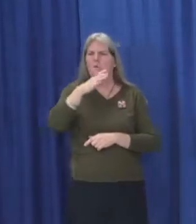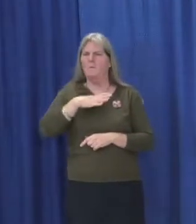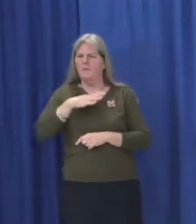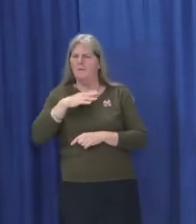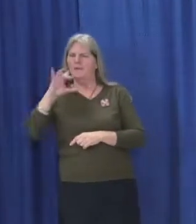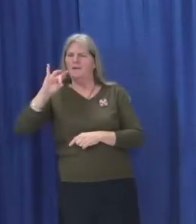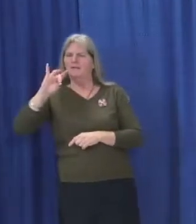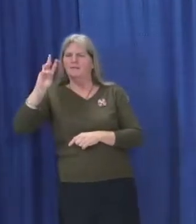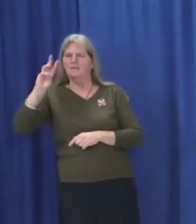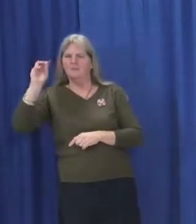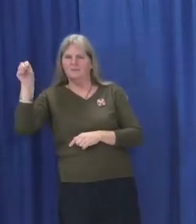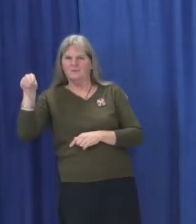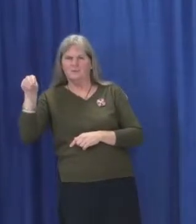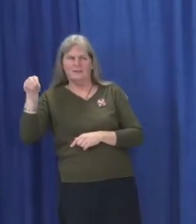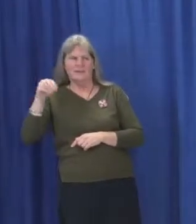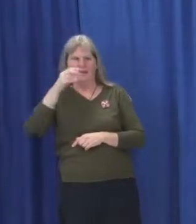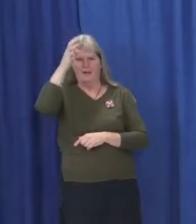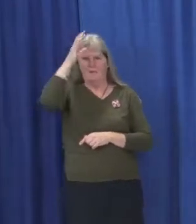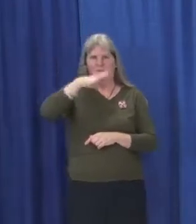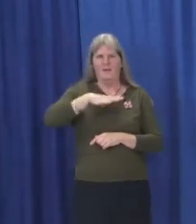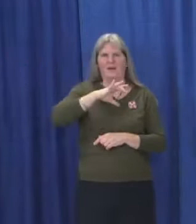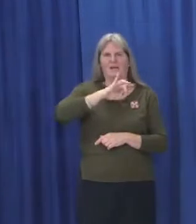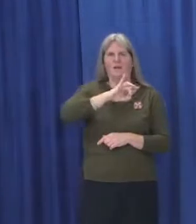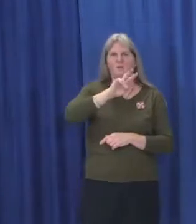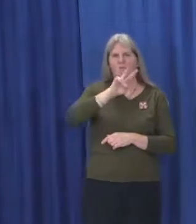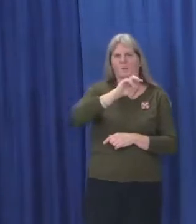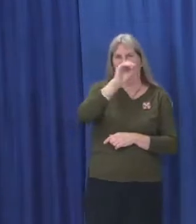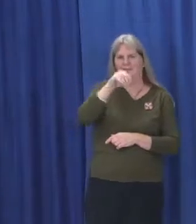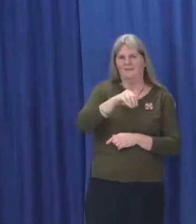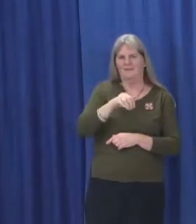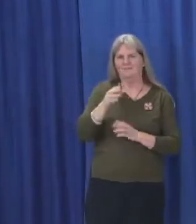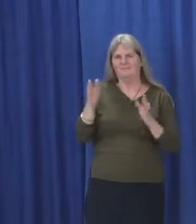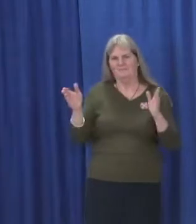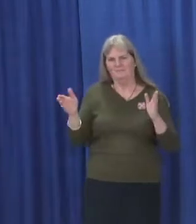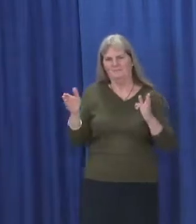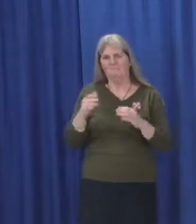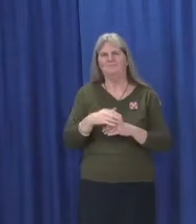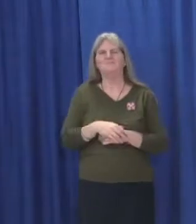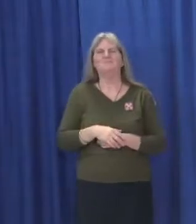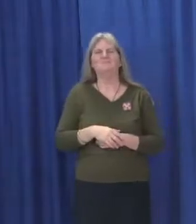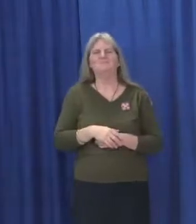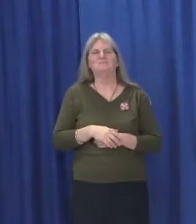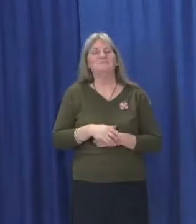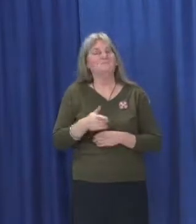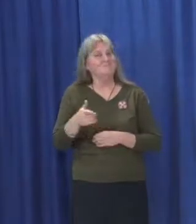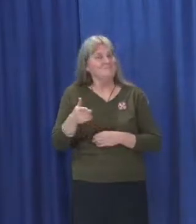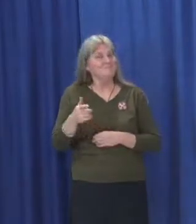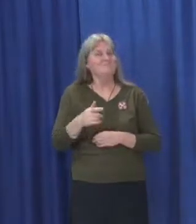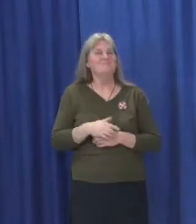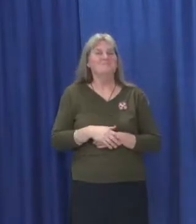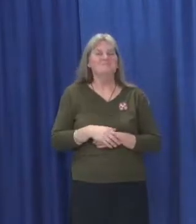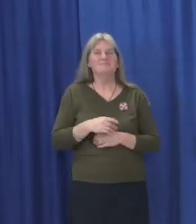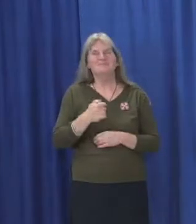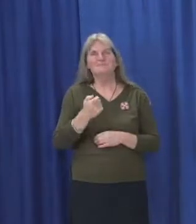in the lead at 86 percent, med 82 percent. It's fun to make a little bit of